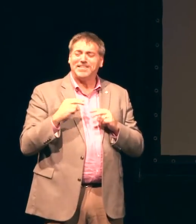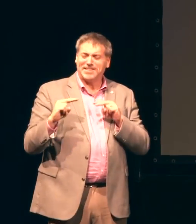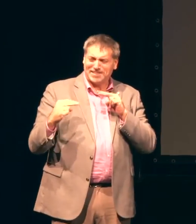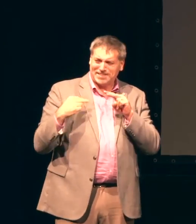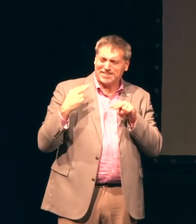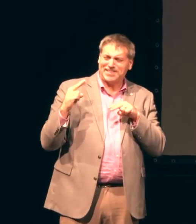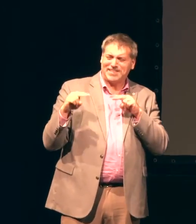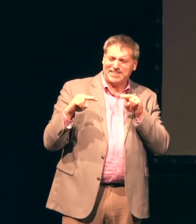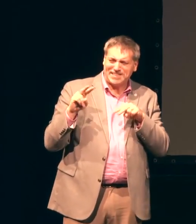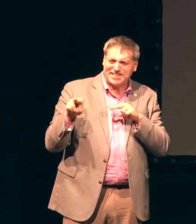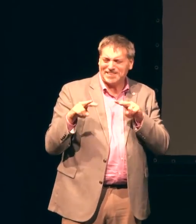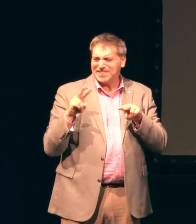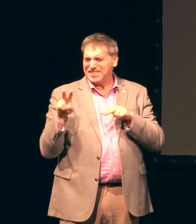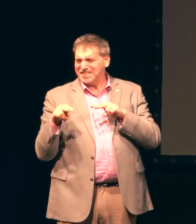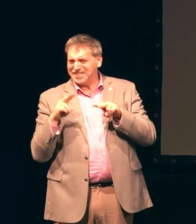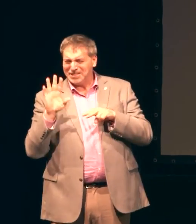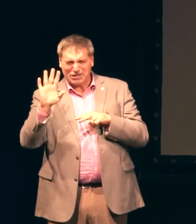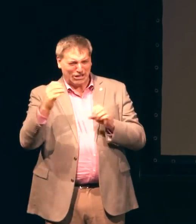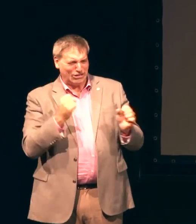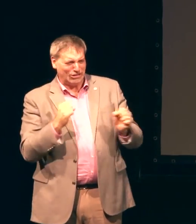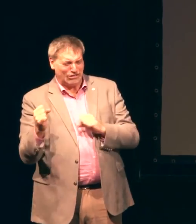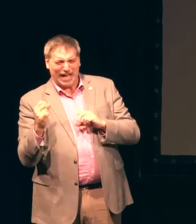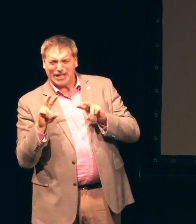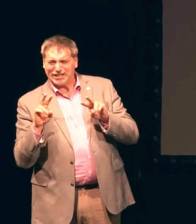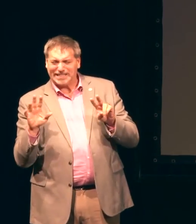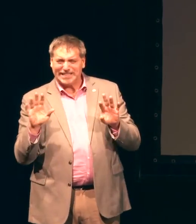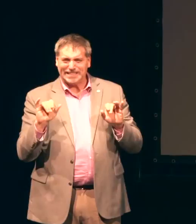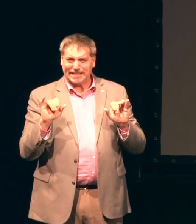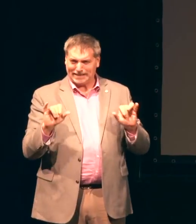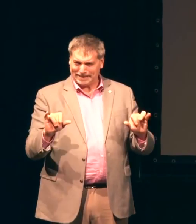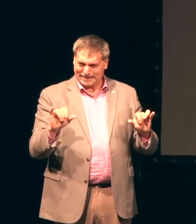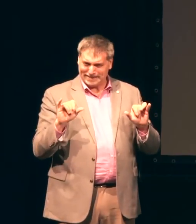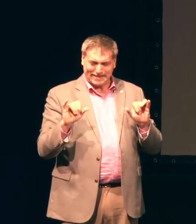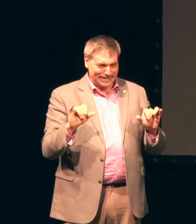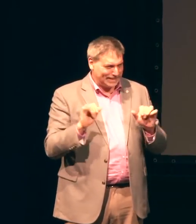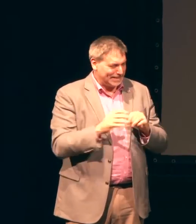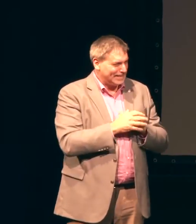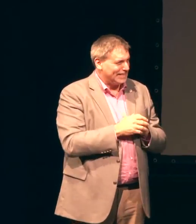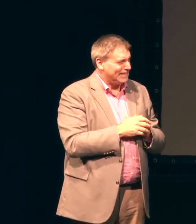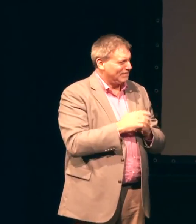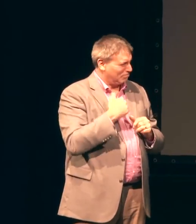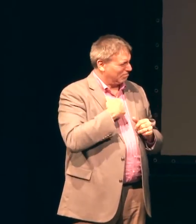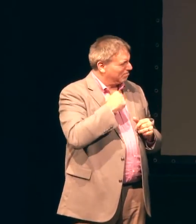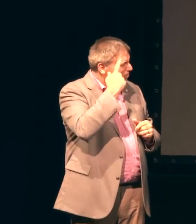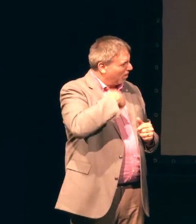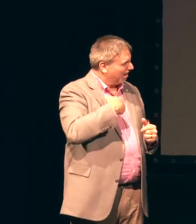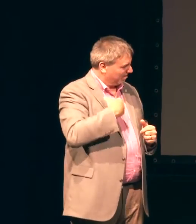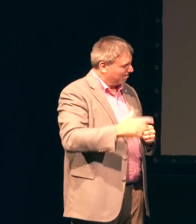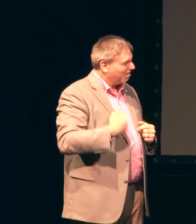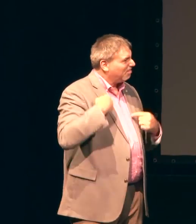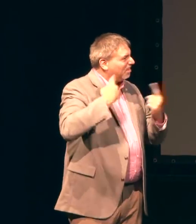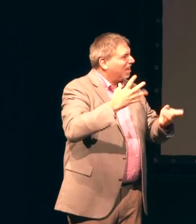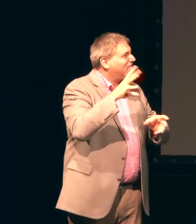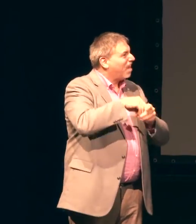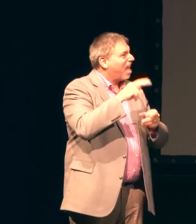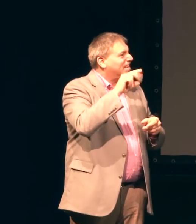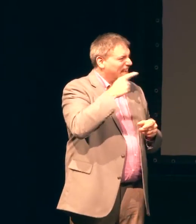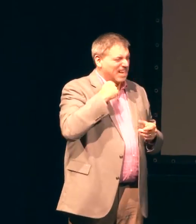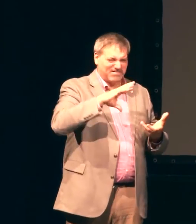been involved in these discussions. And they have such a strong viewpoint and I am in